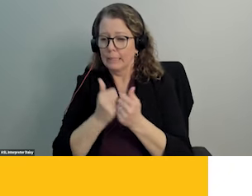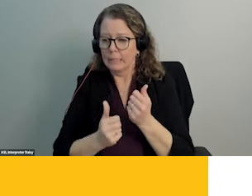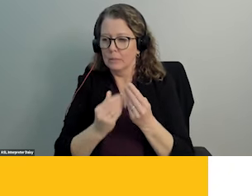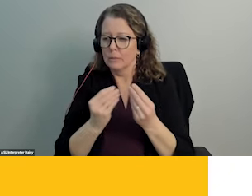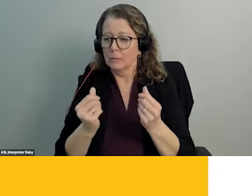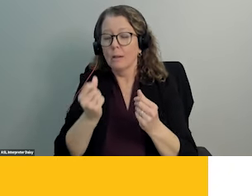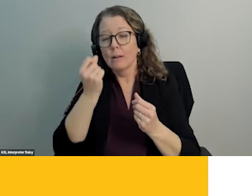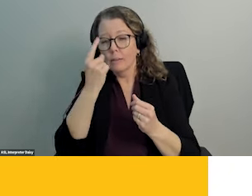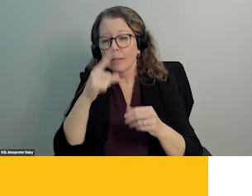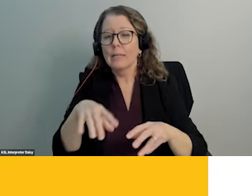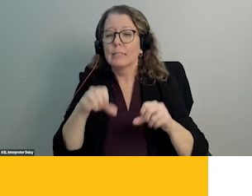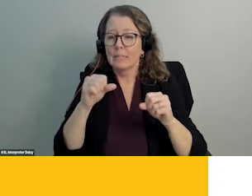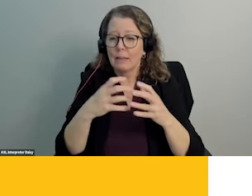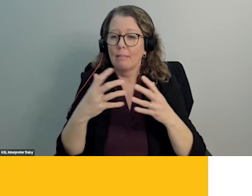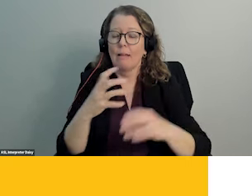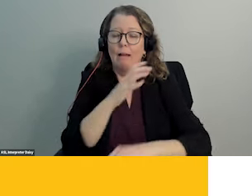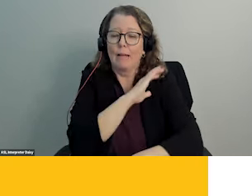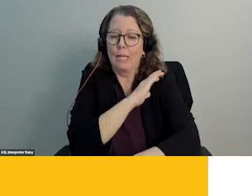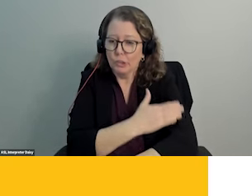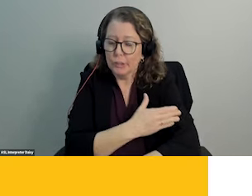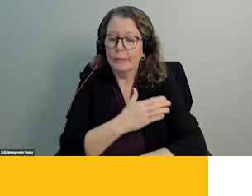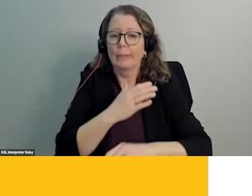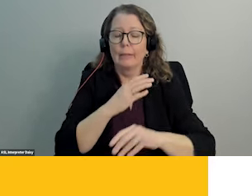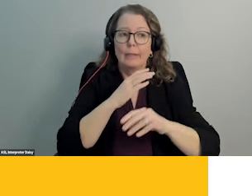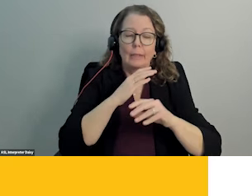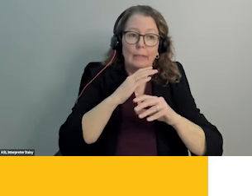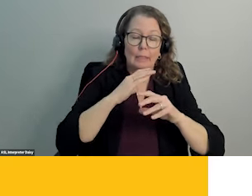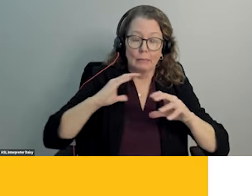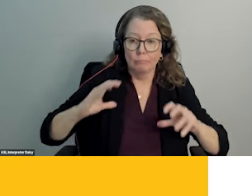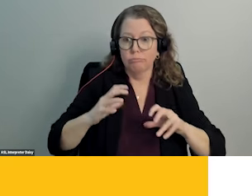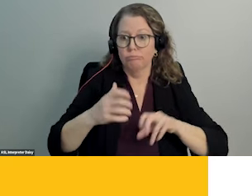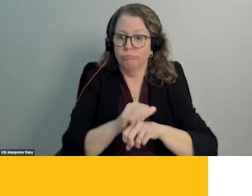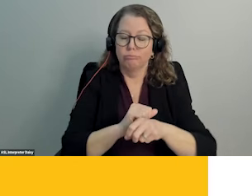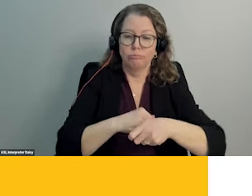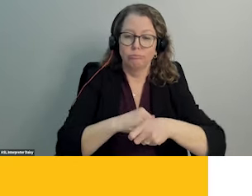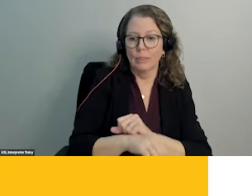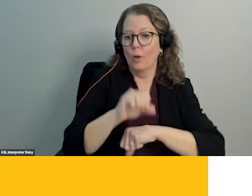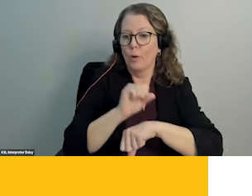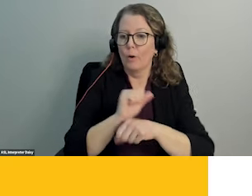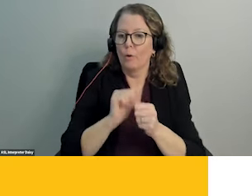It does take a lot of being proactive and reactive and working with the community you're in.